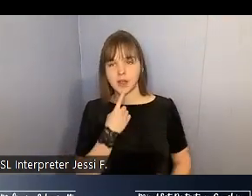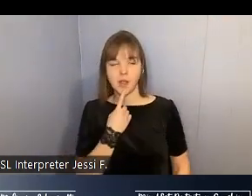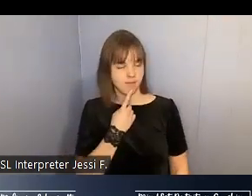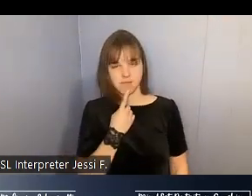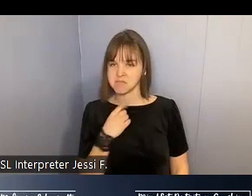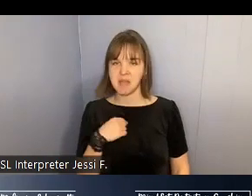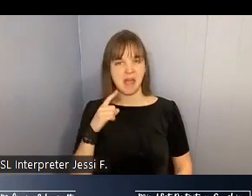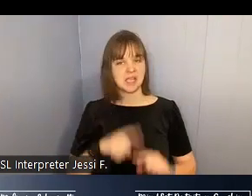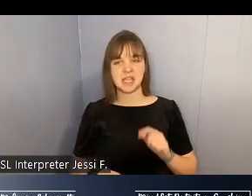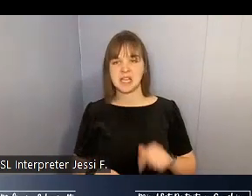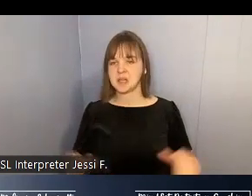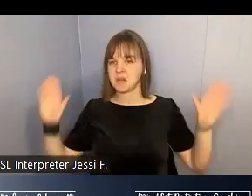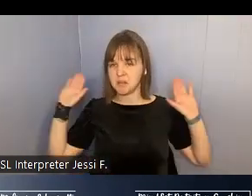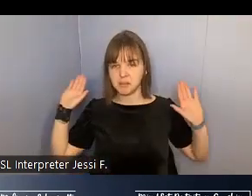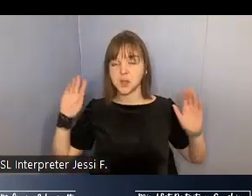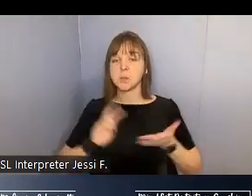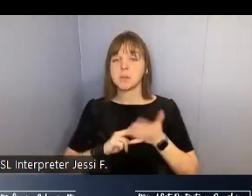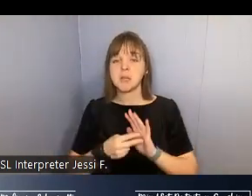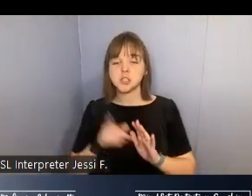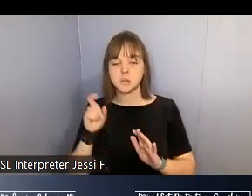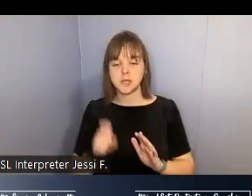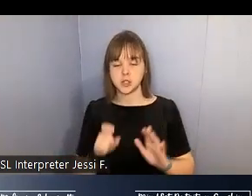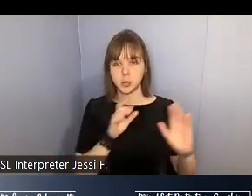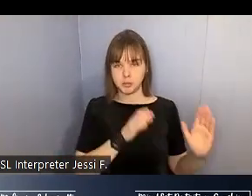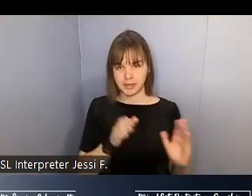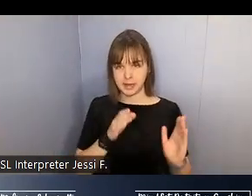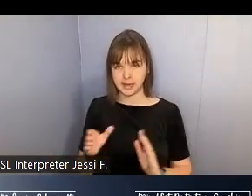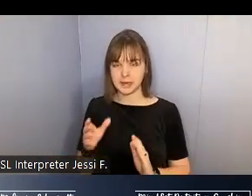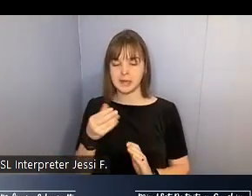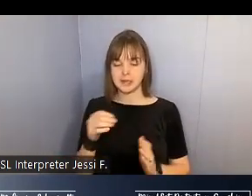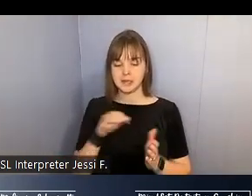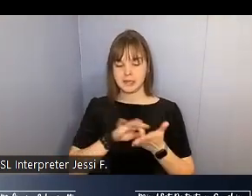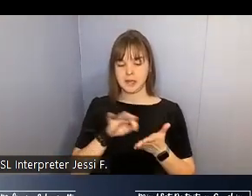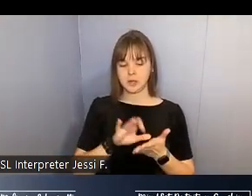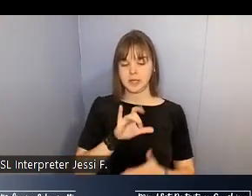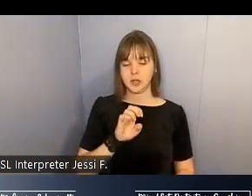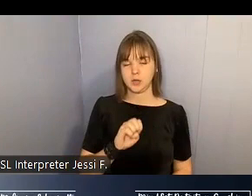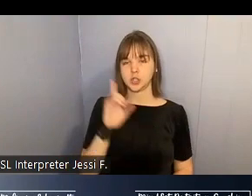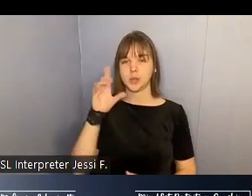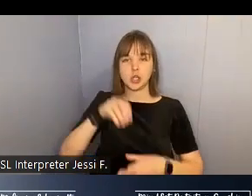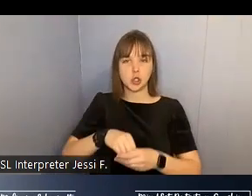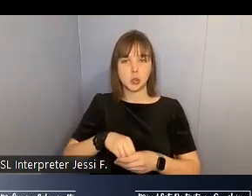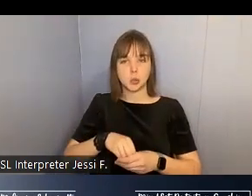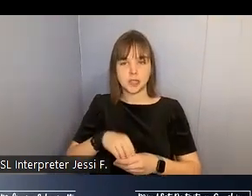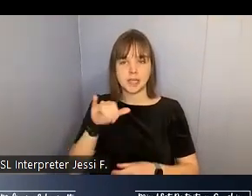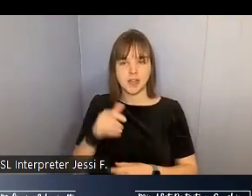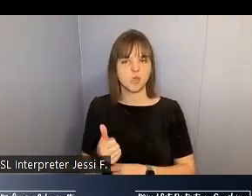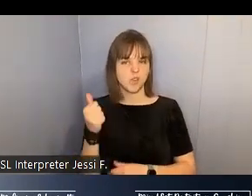going to have to account for, plan ahead for, and budget so that you can start to make progress? Feel free to drop some stuff in the chat if you feel comfortable sharing.